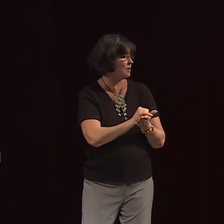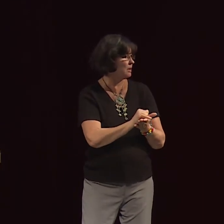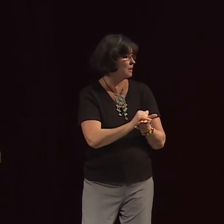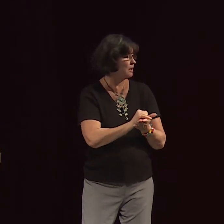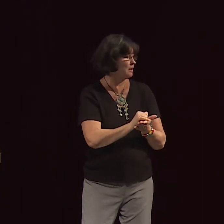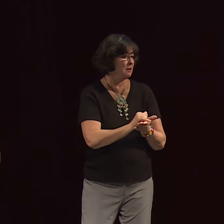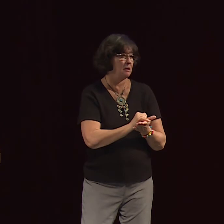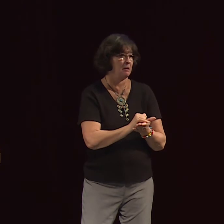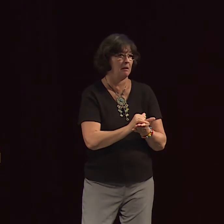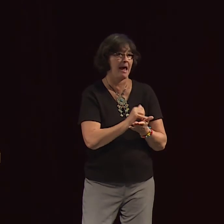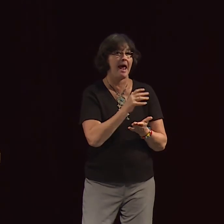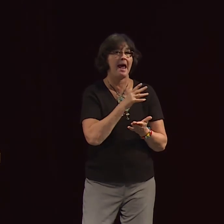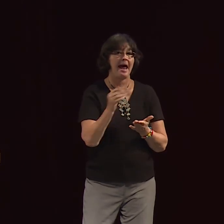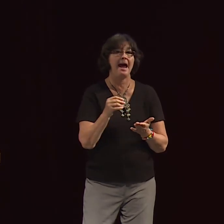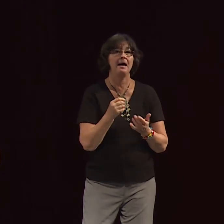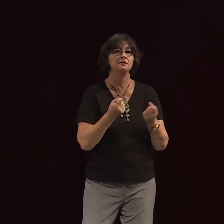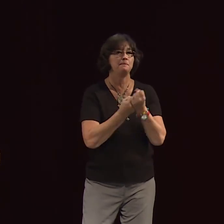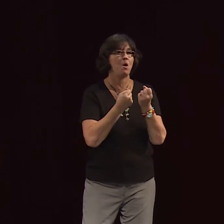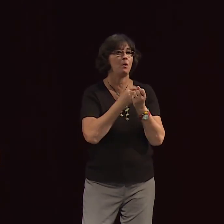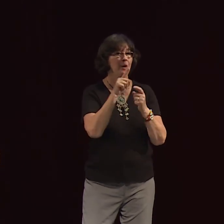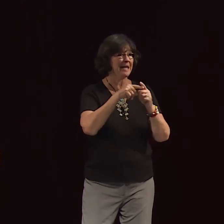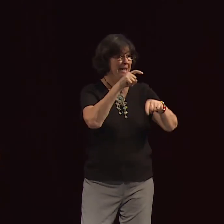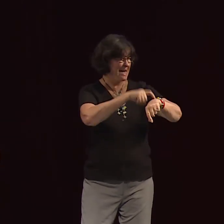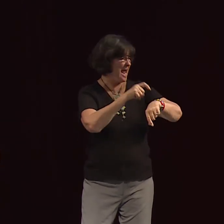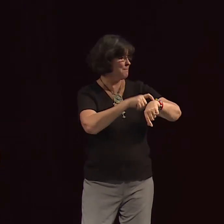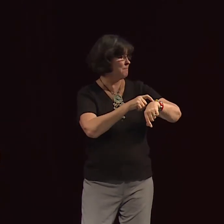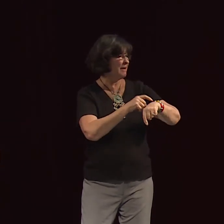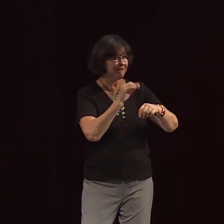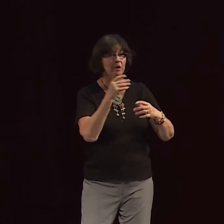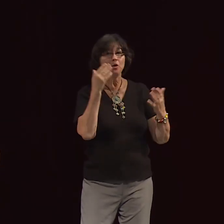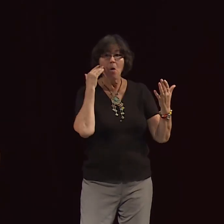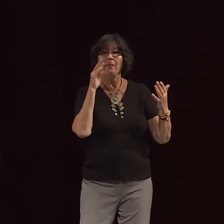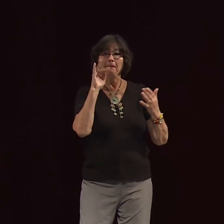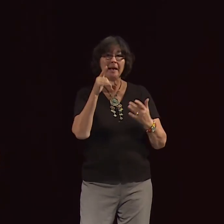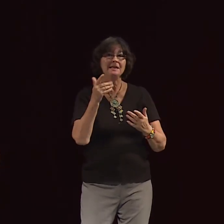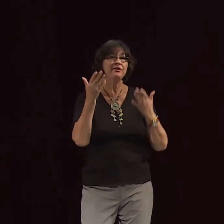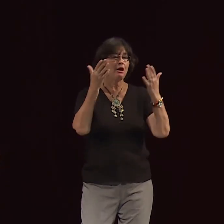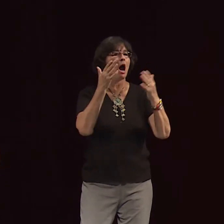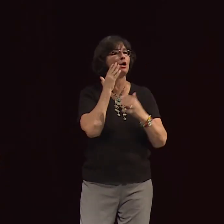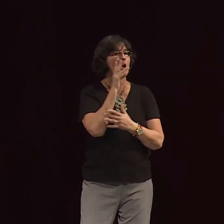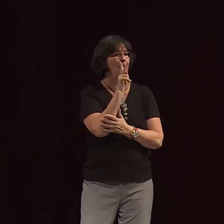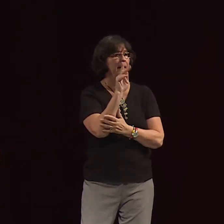and, uh, support, when the time comes